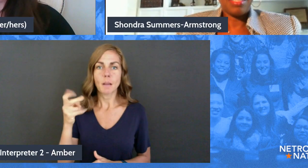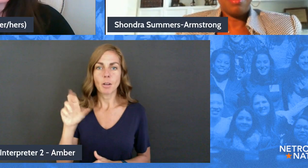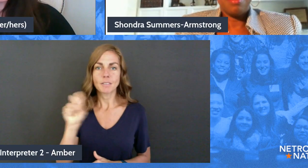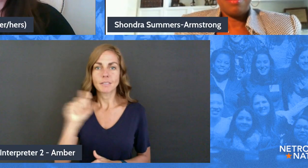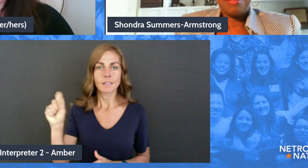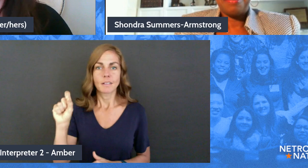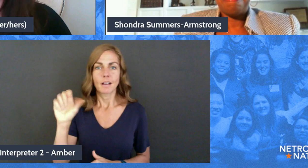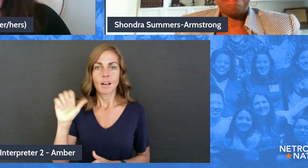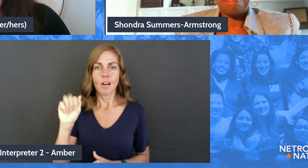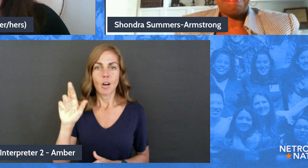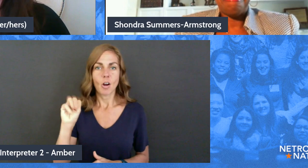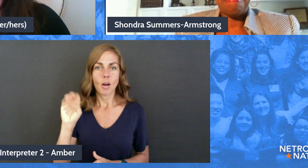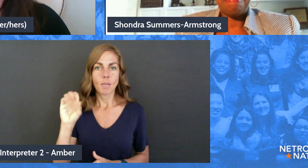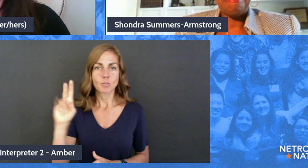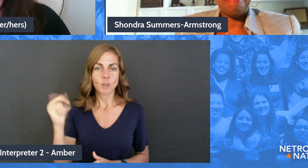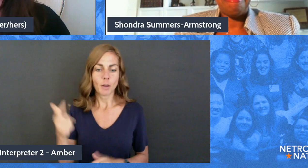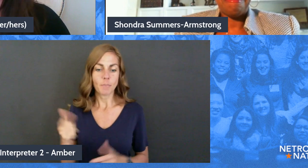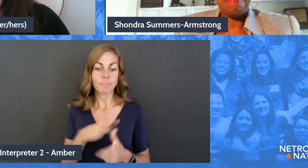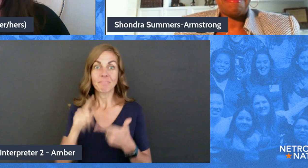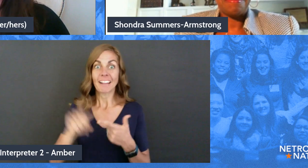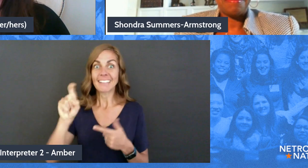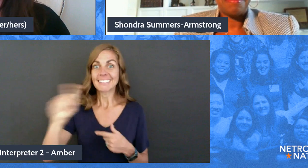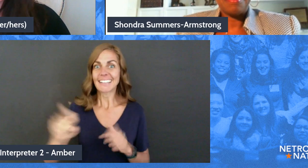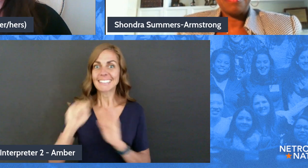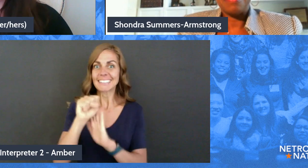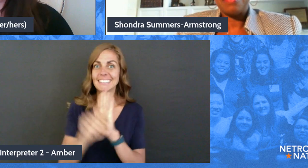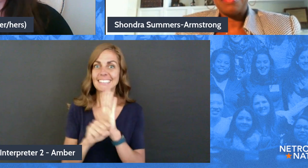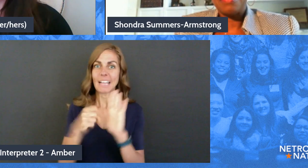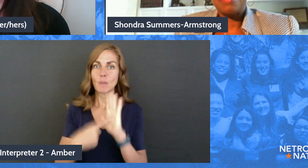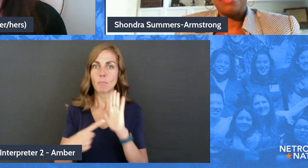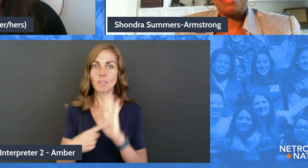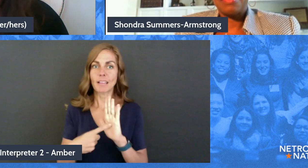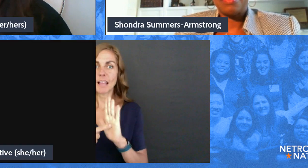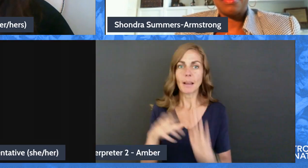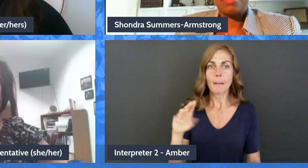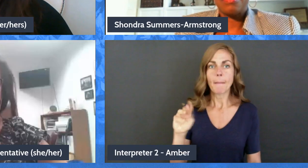We've got Texas State Representative, Mary Gonzalez,